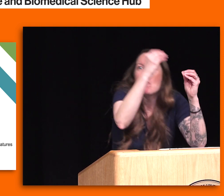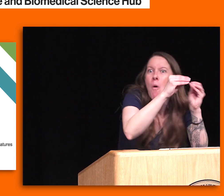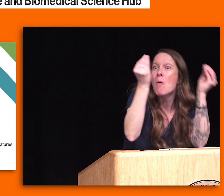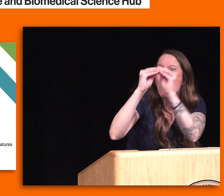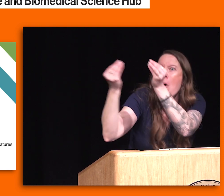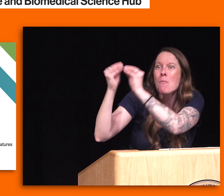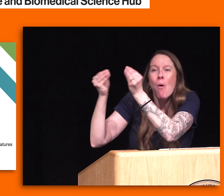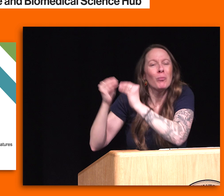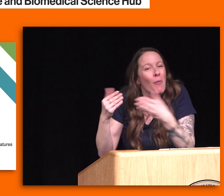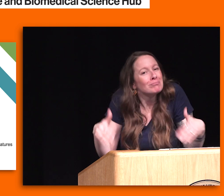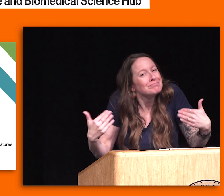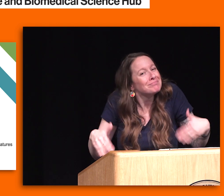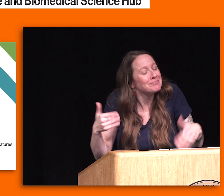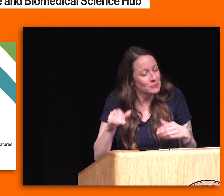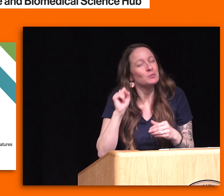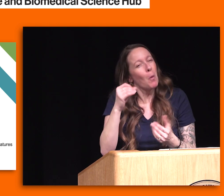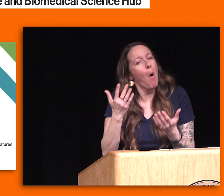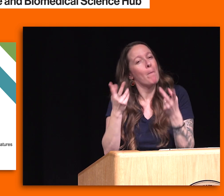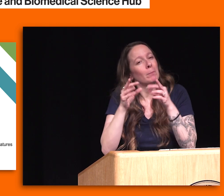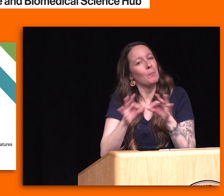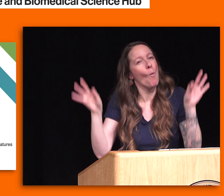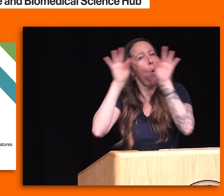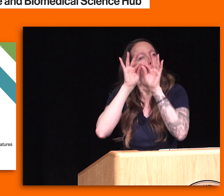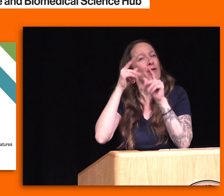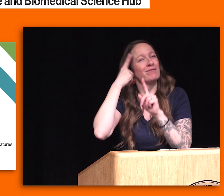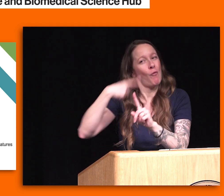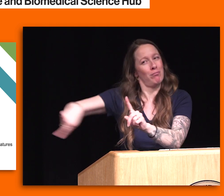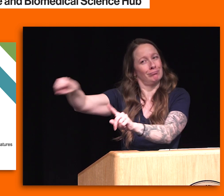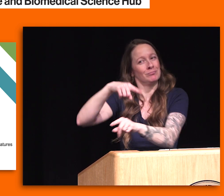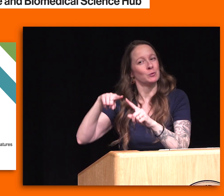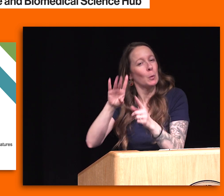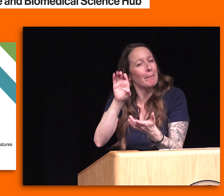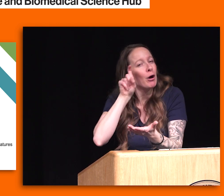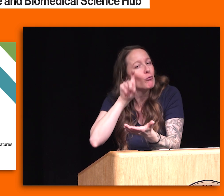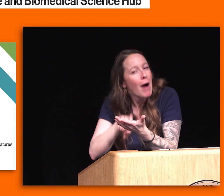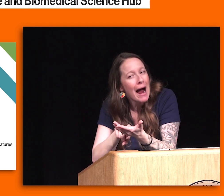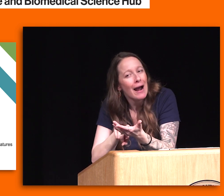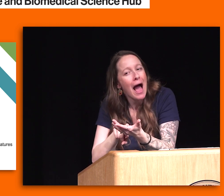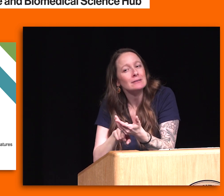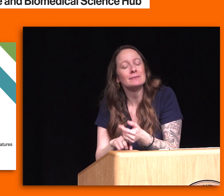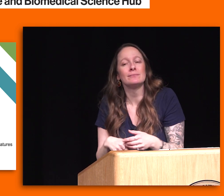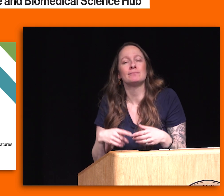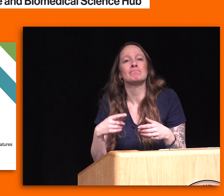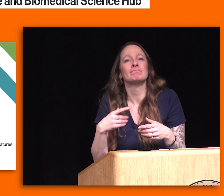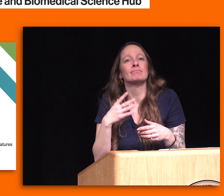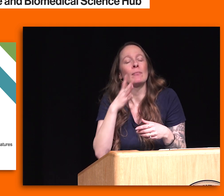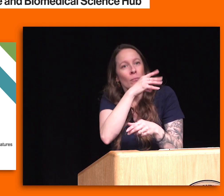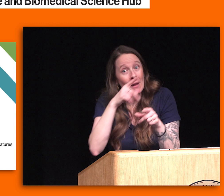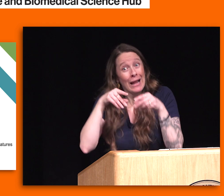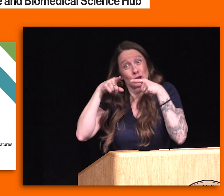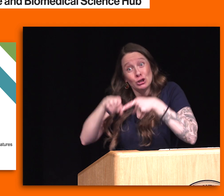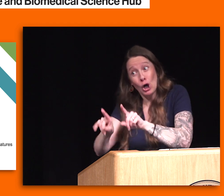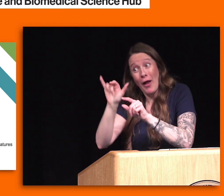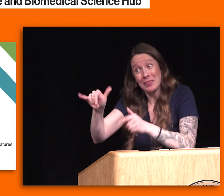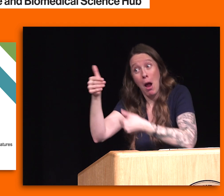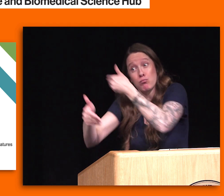We realized that there were a lot of Deaf people that we didn't know about, and we were able to meet other Deaf people across campus. It was helpful for us as Deaf people to be